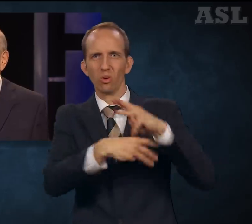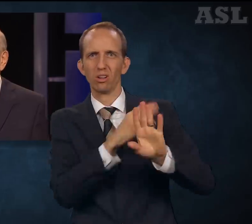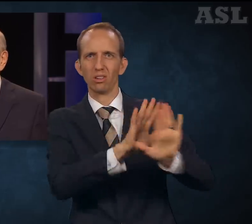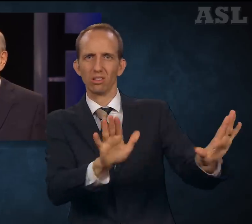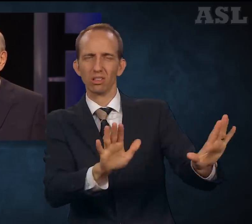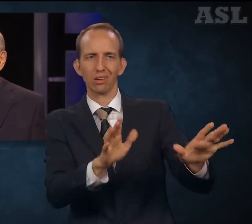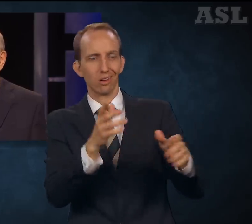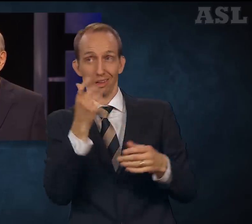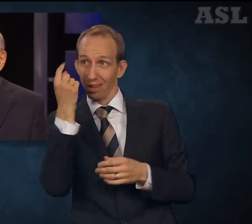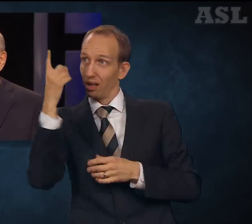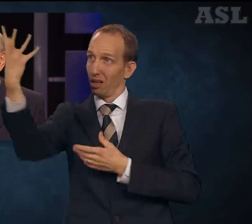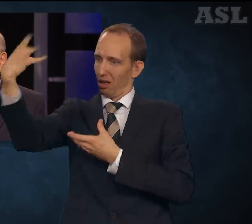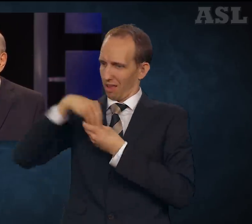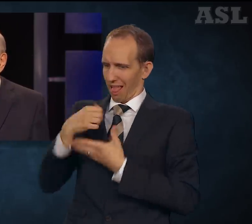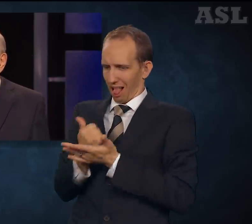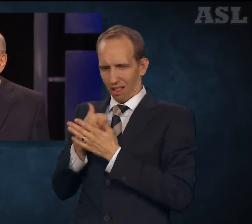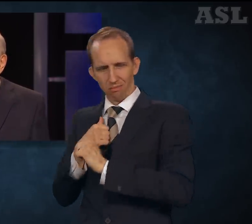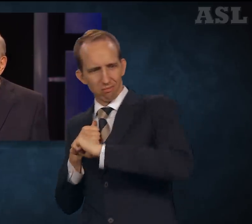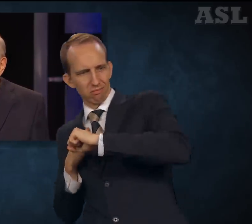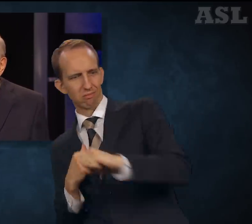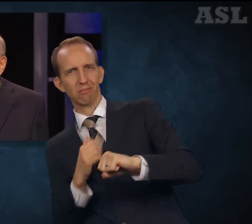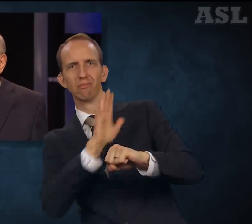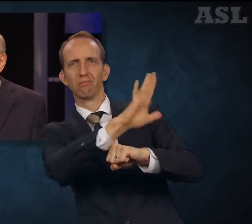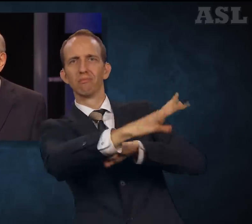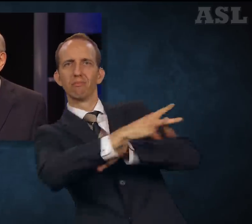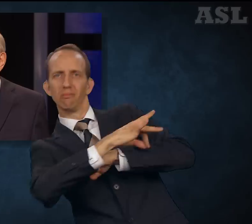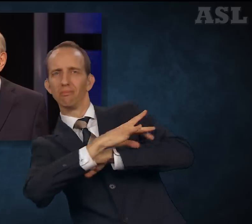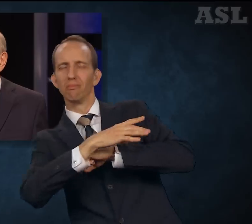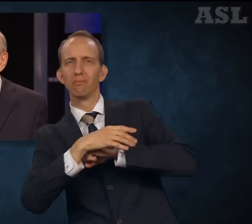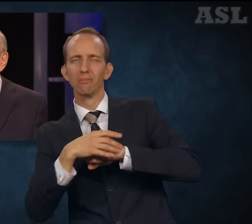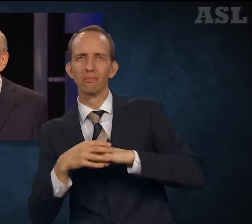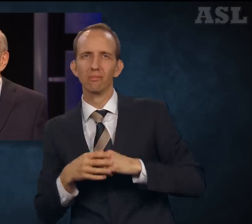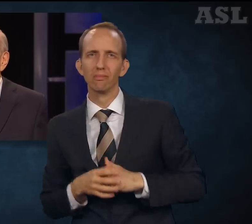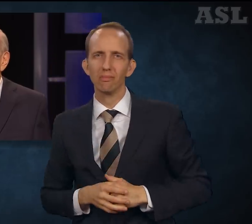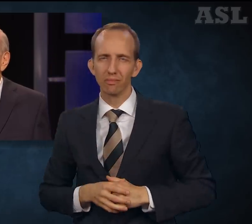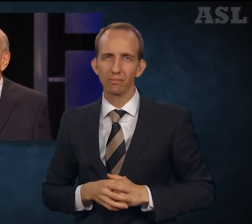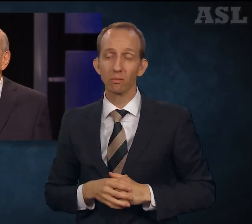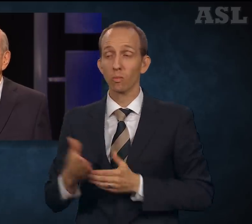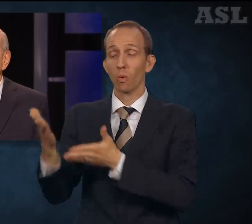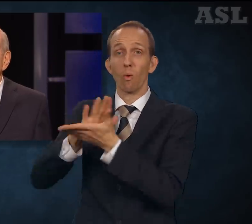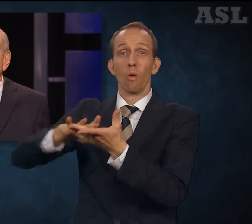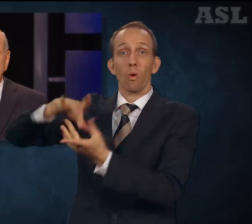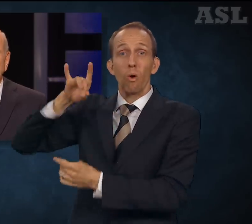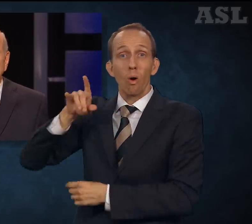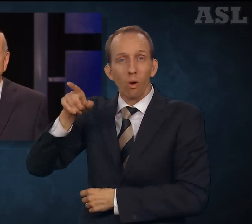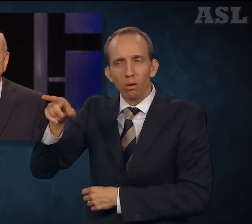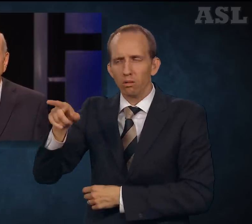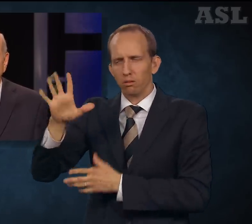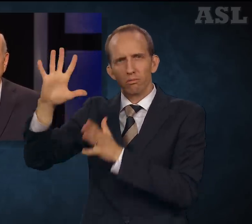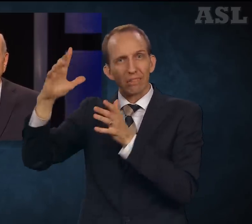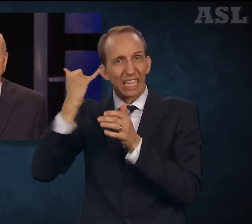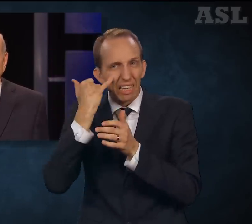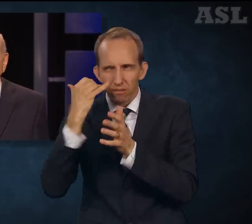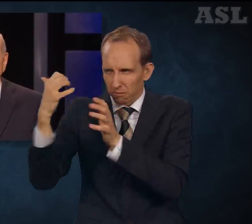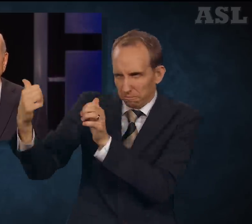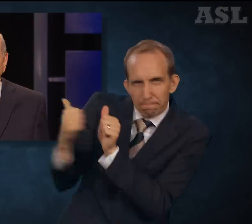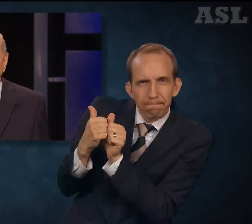STAIN OF THE WORLD. WITH THE HOLY GHOST AS YOUR